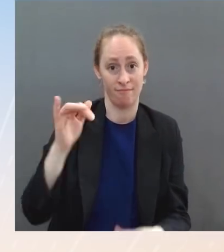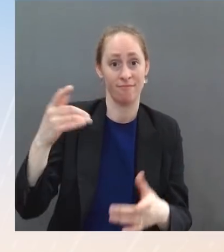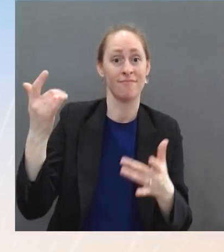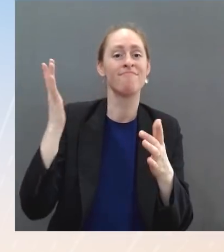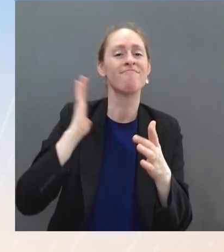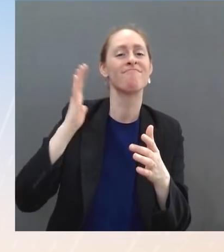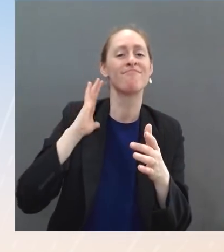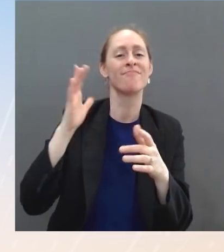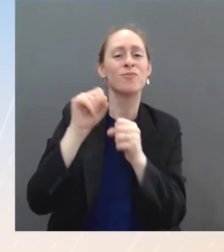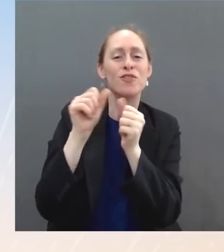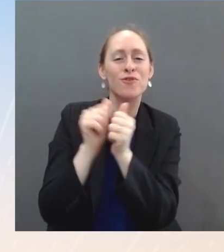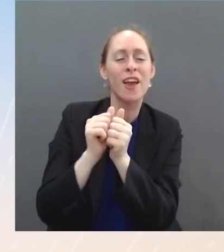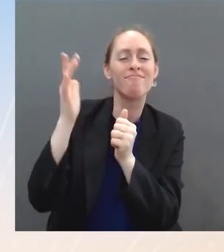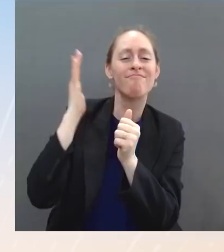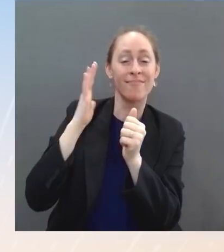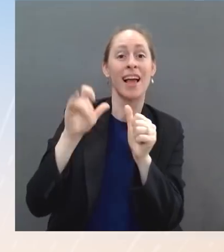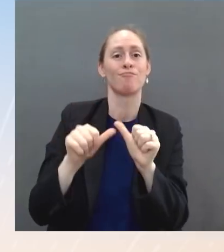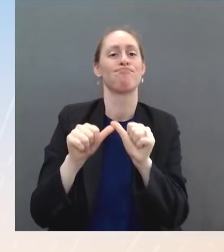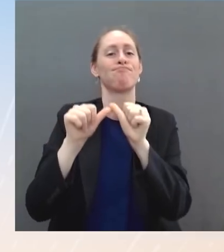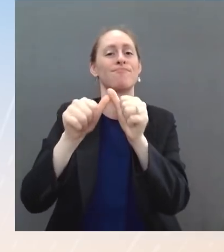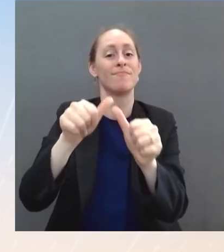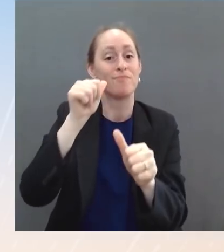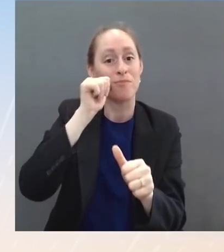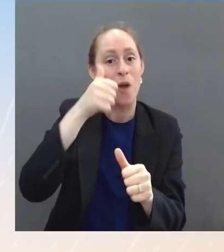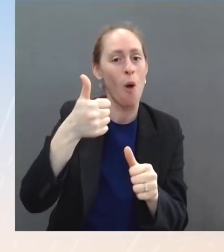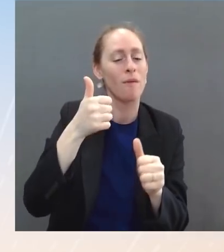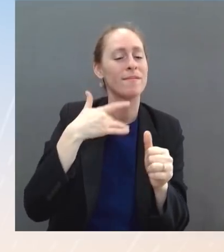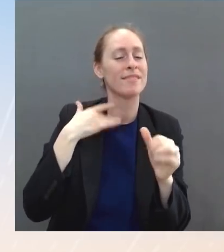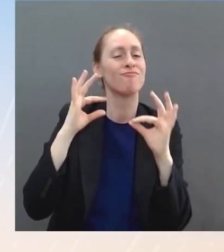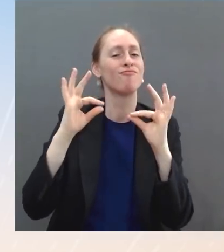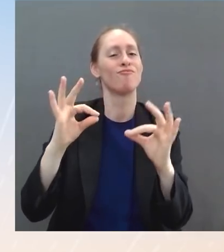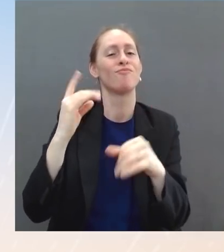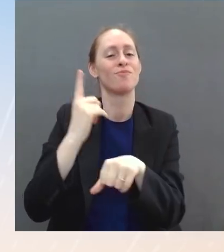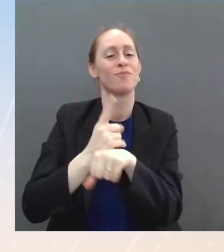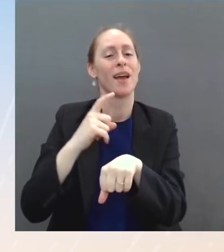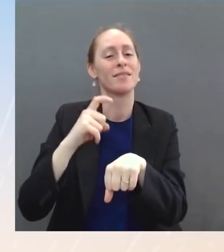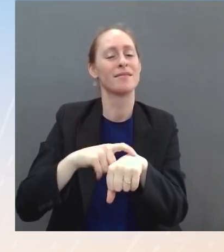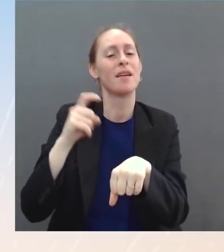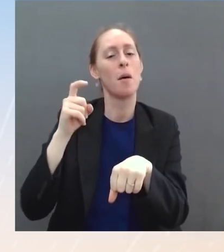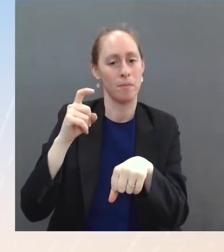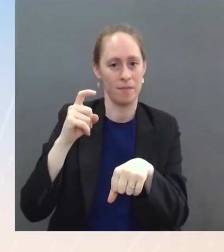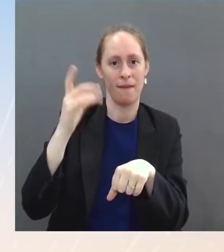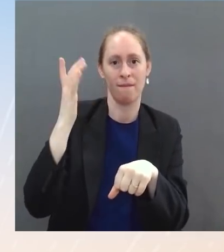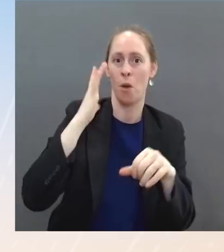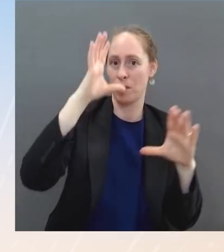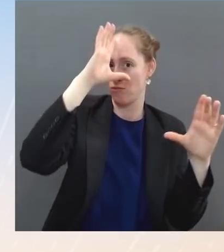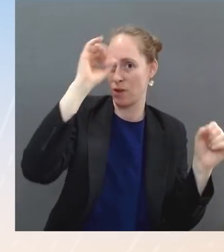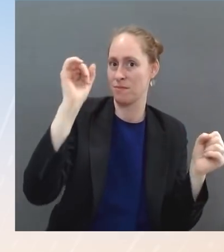exactly the right time to have the former President come here, given this is one of the proudest accomplishments